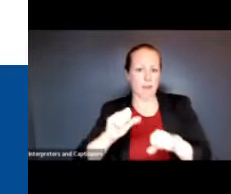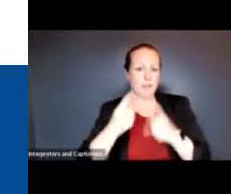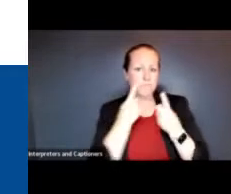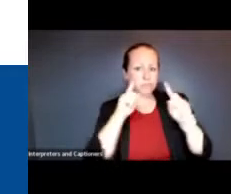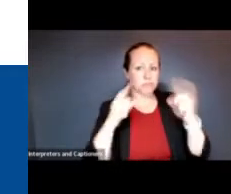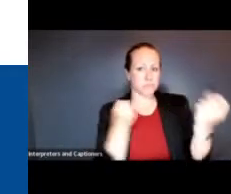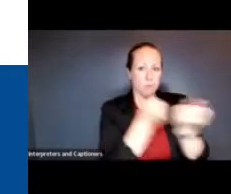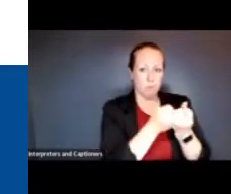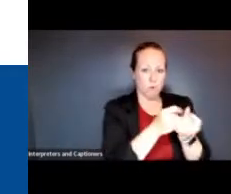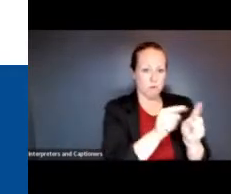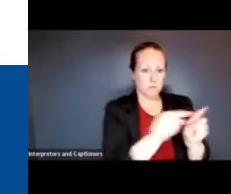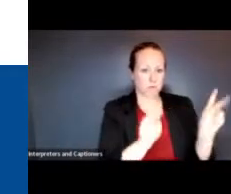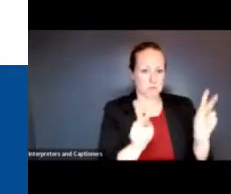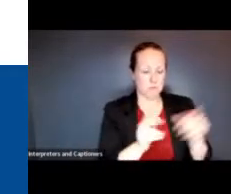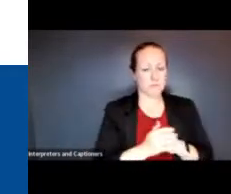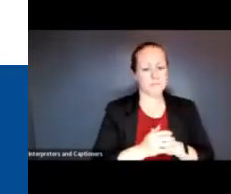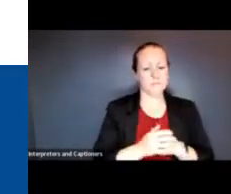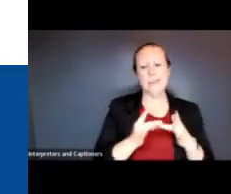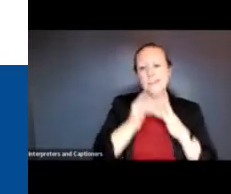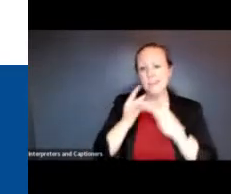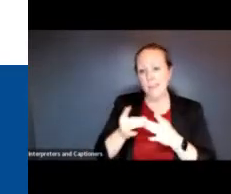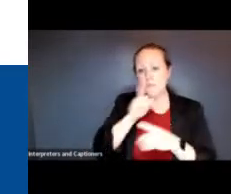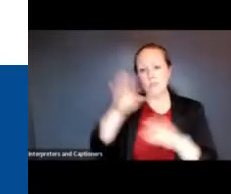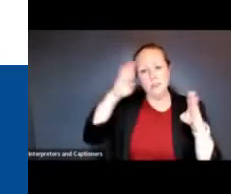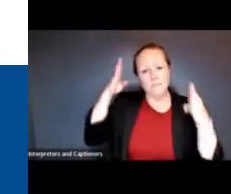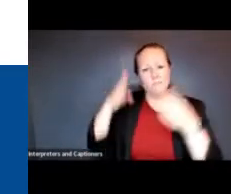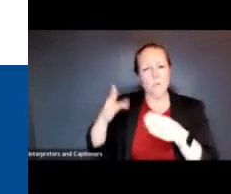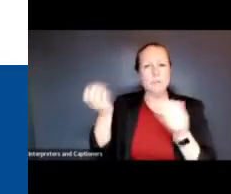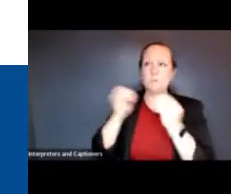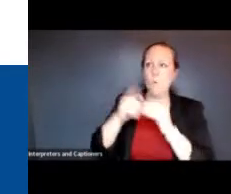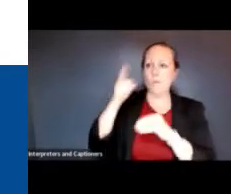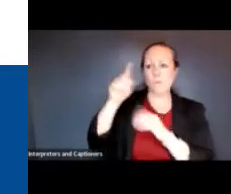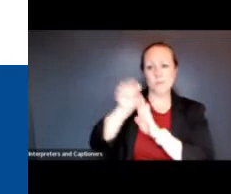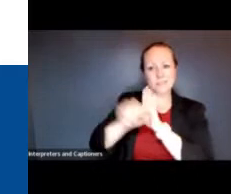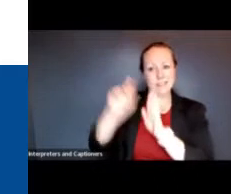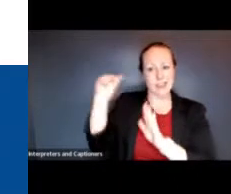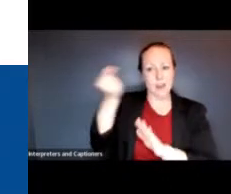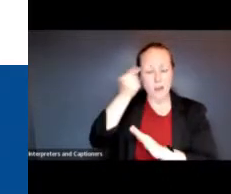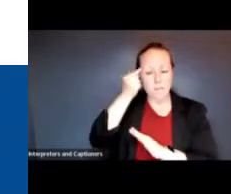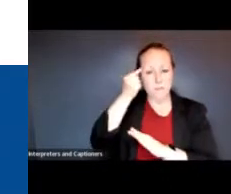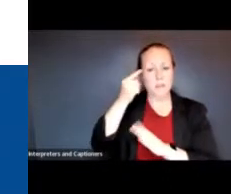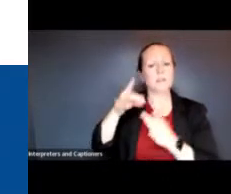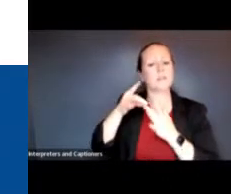primarily geared towards state government lead brain injury programs. However, you know,